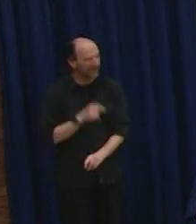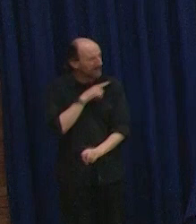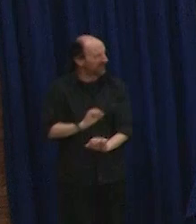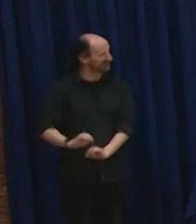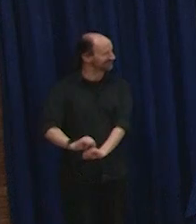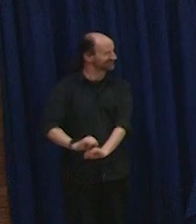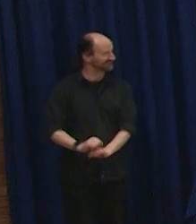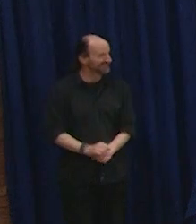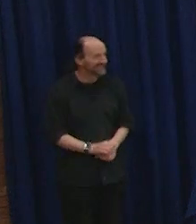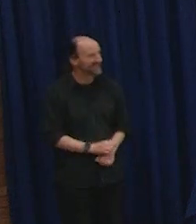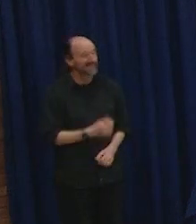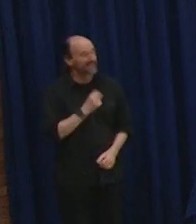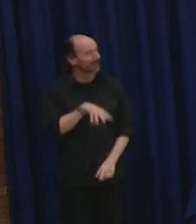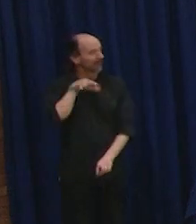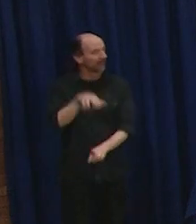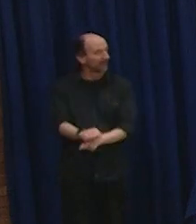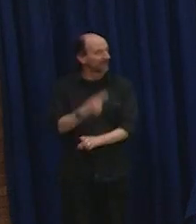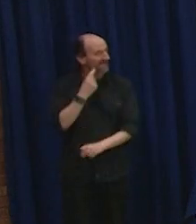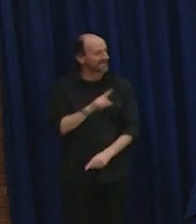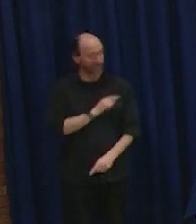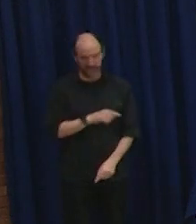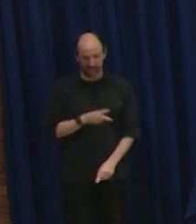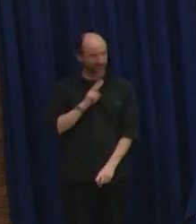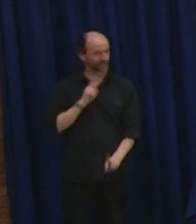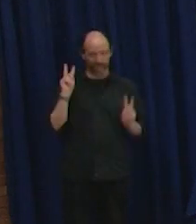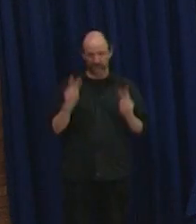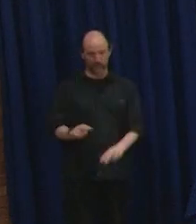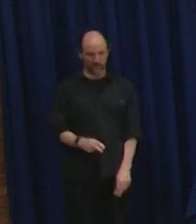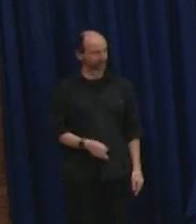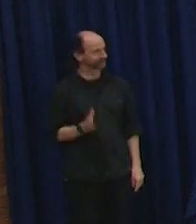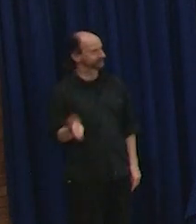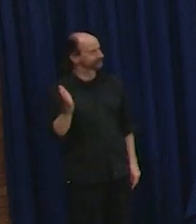bothering other people basically, right so if you can't sit still you're you're nudging the